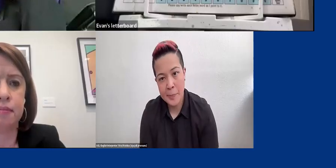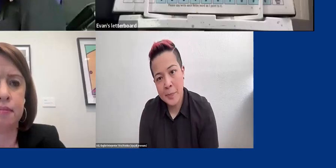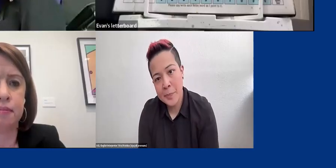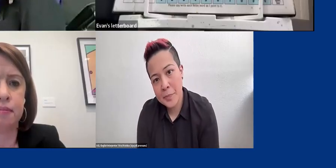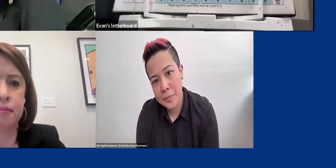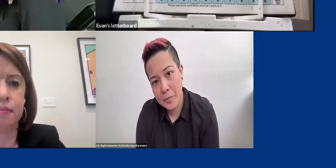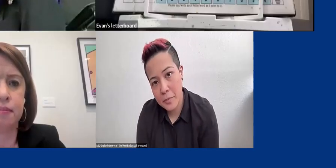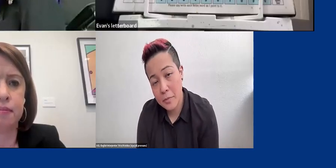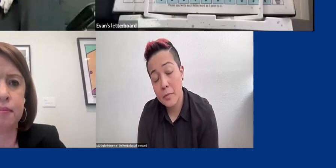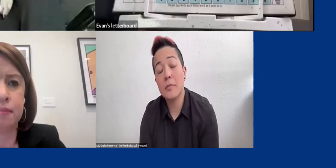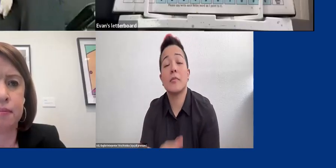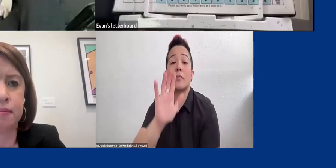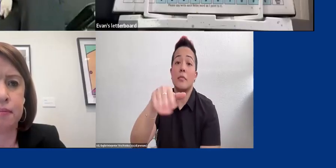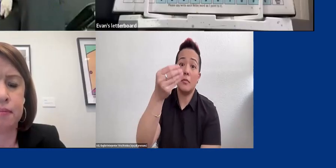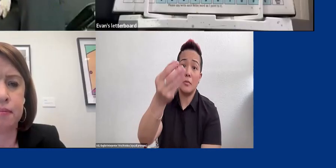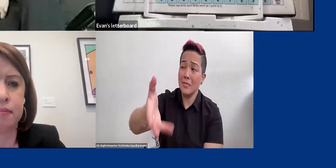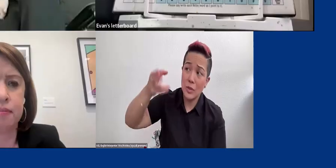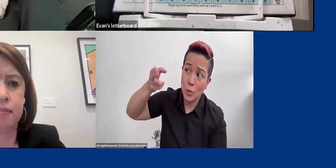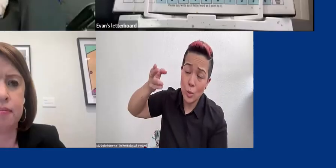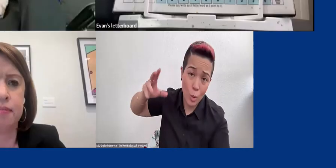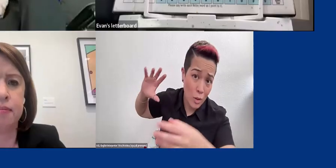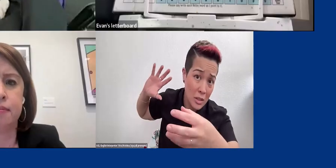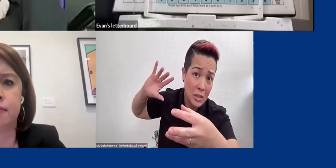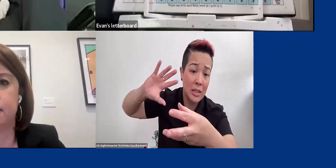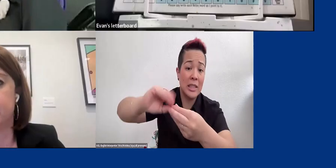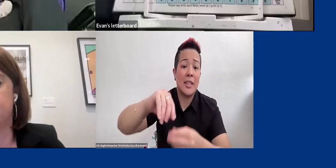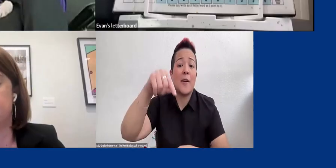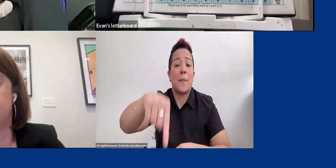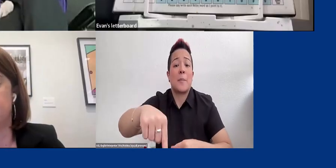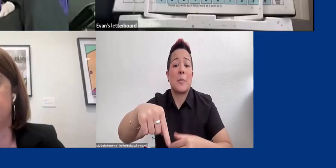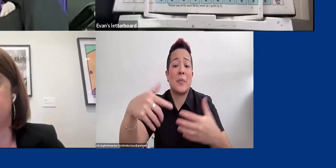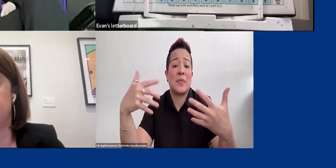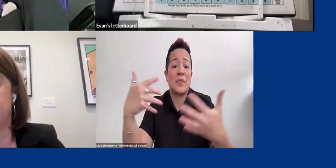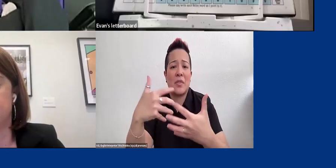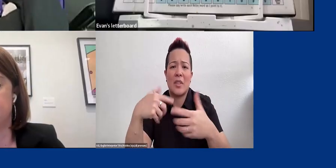Historically, this fear has manifested in horrific ways.